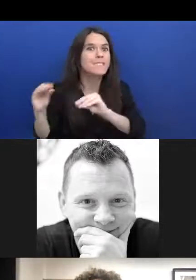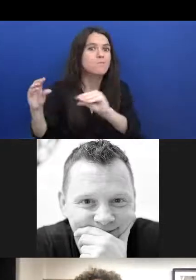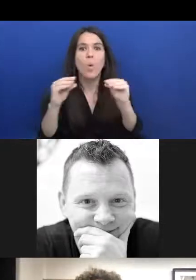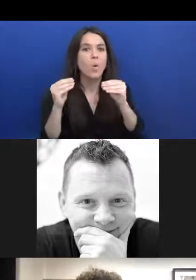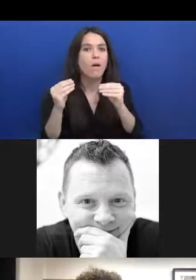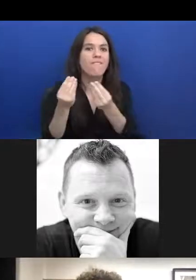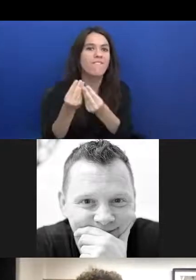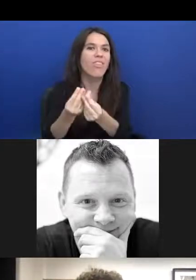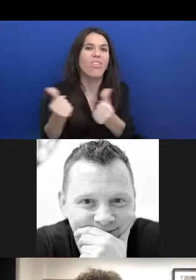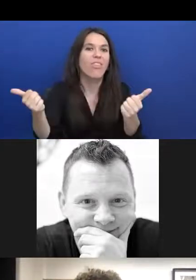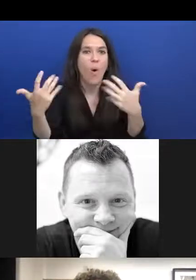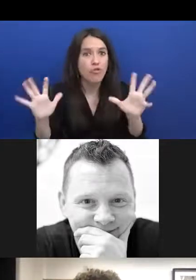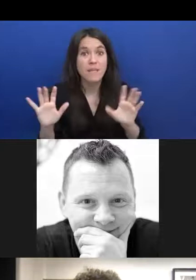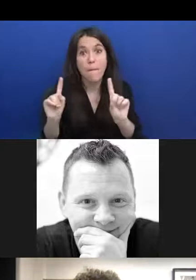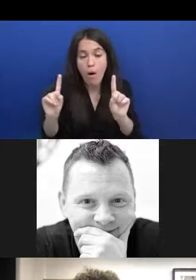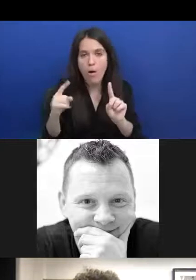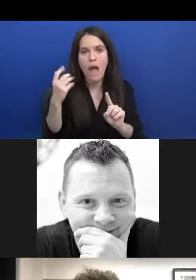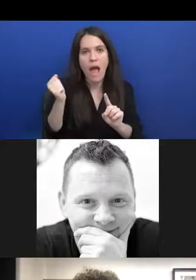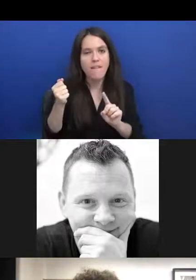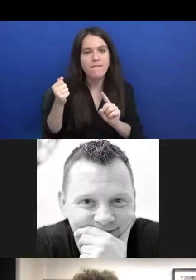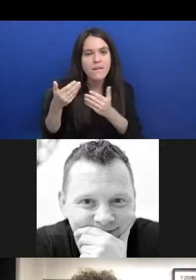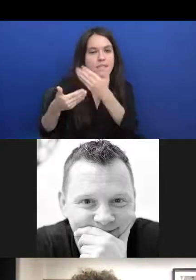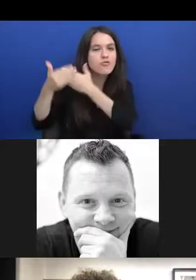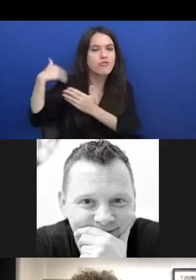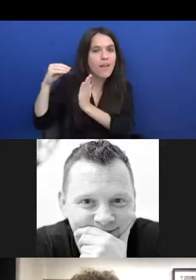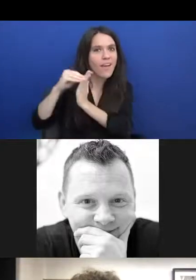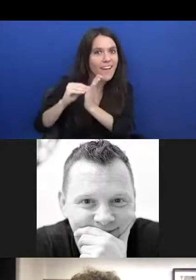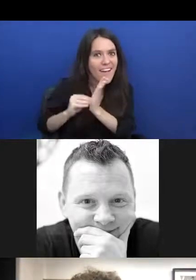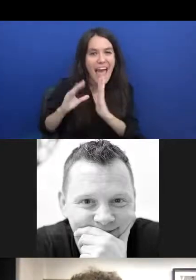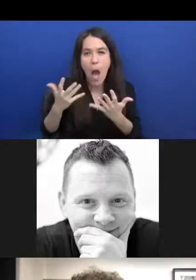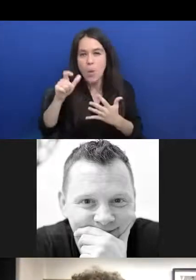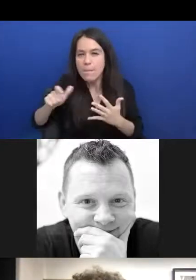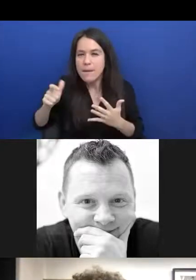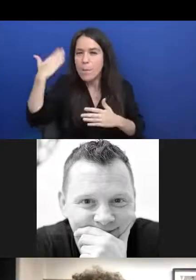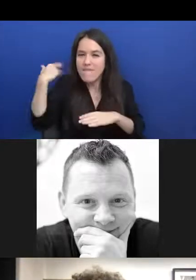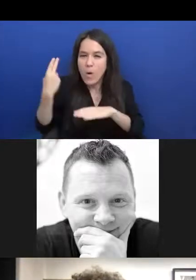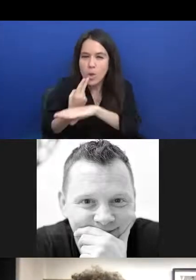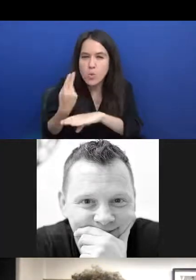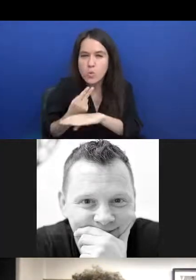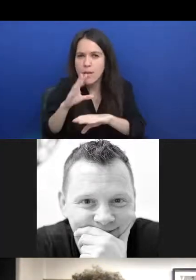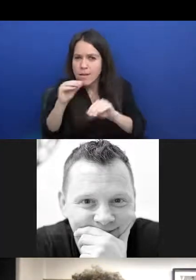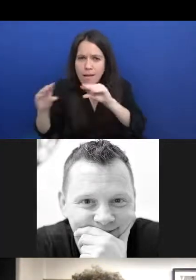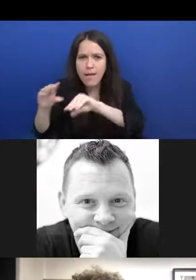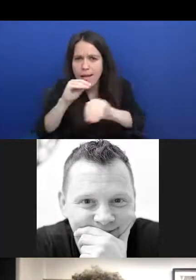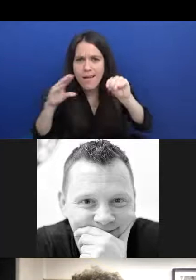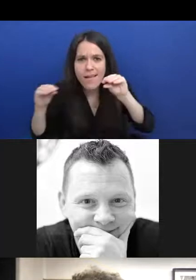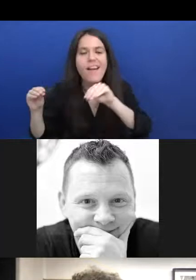try and piece together how people use languages and Felicity Meakins is I’m going to discuss her